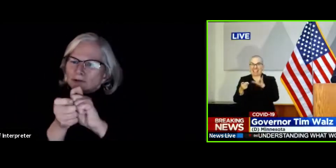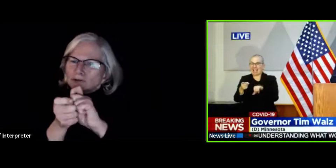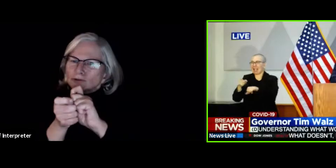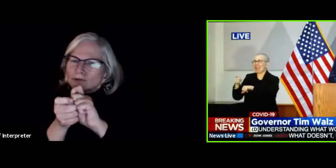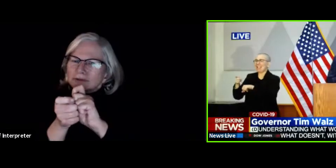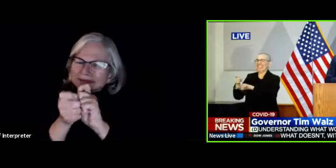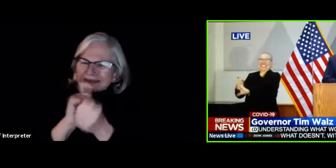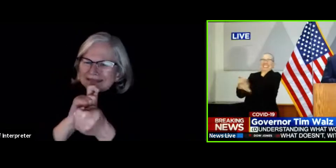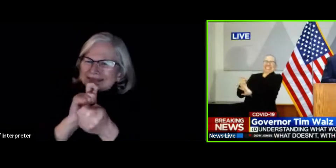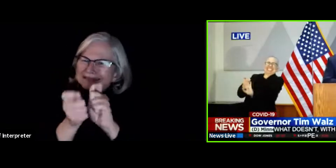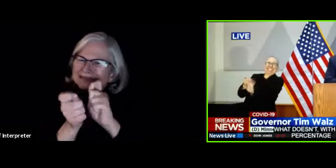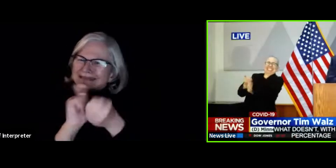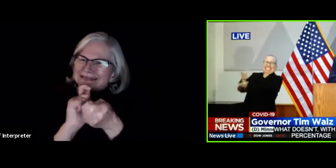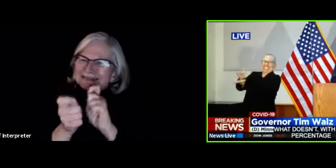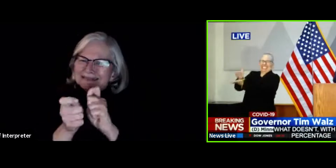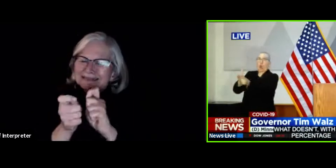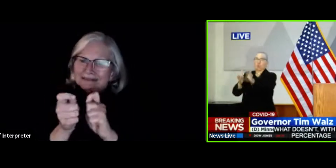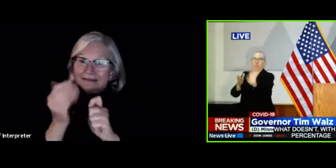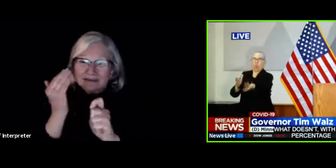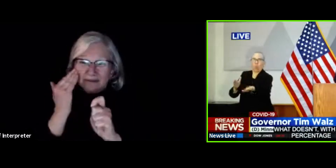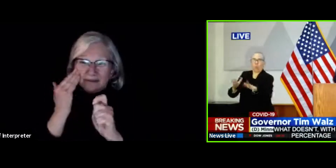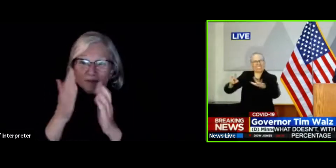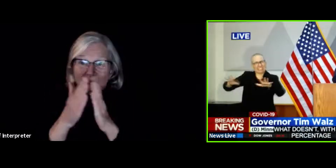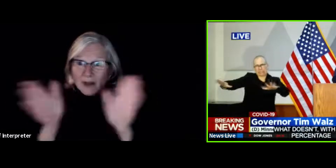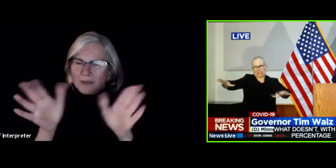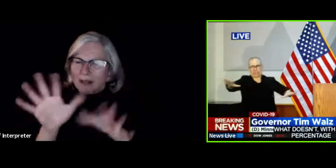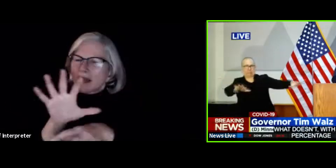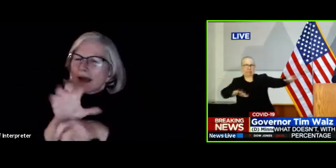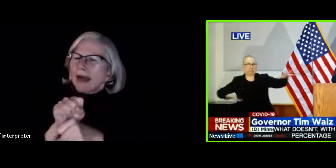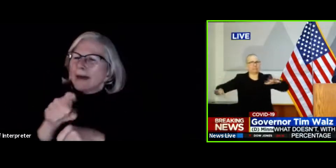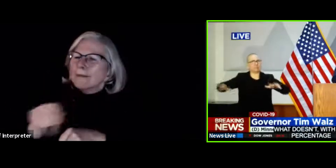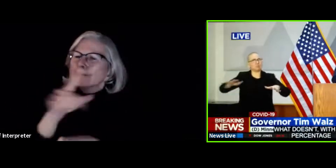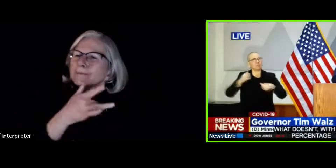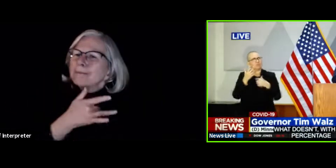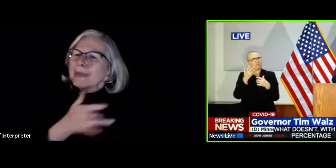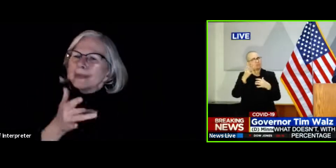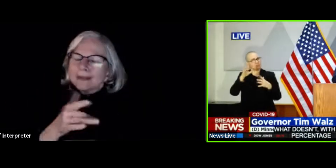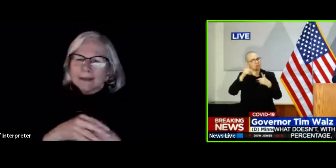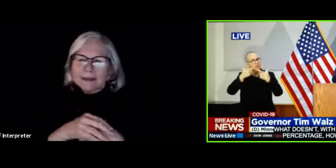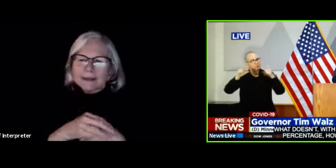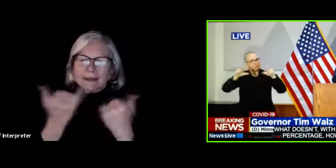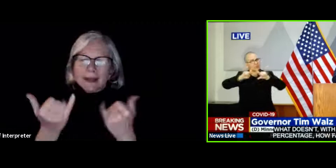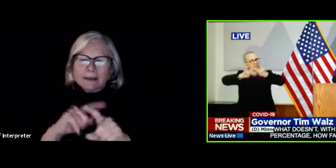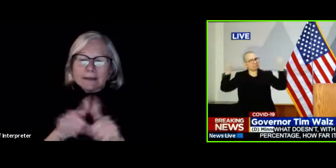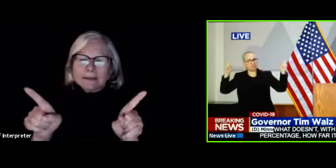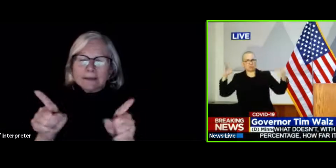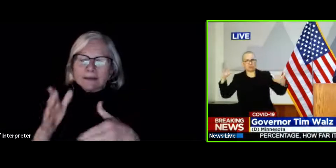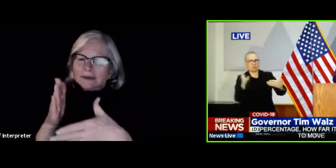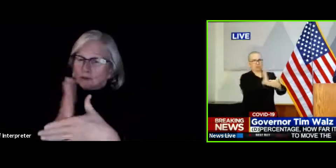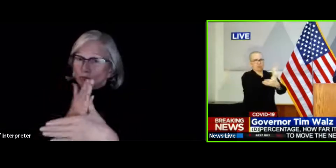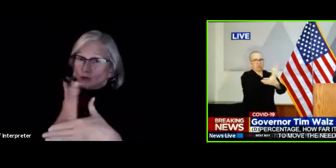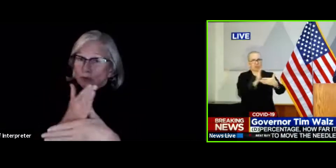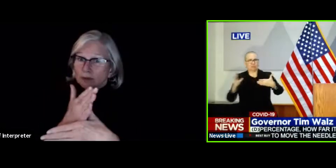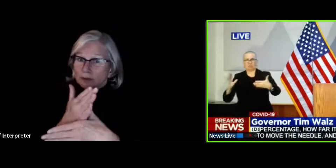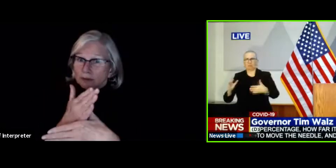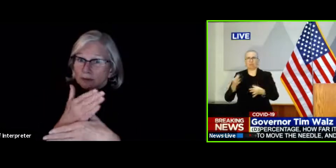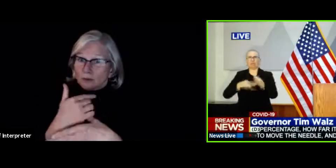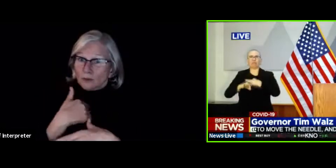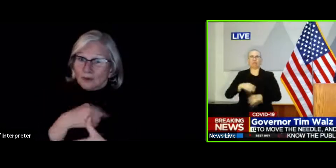JUST TO BE VERY CLEAR, THERE IS A BIG DIFFERENCE BETWEEN SETTING OUT A SERIES OF RECOMMENDATION ATTENTION AND MANDATES FROM THE STATE AND